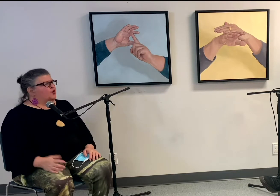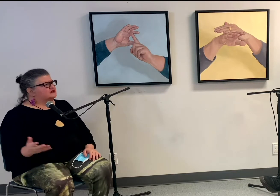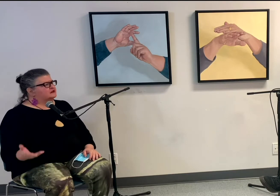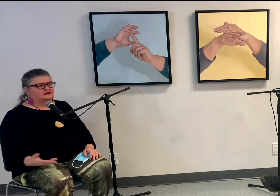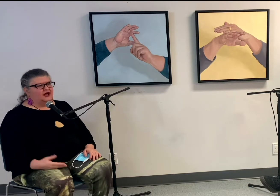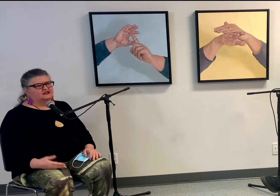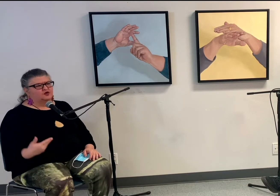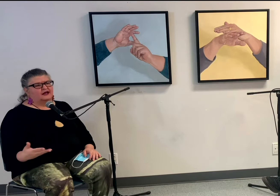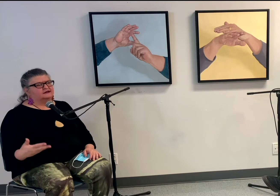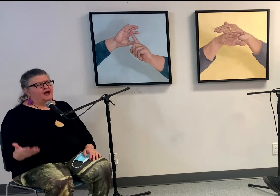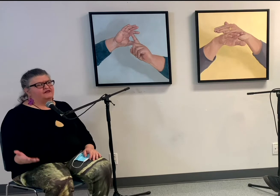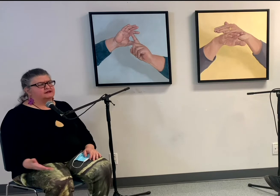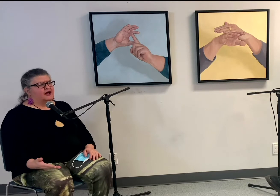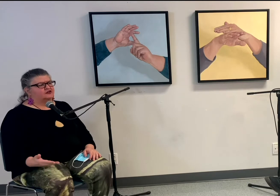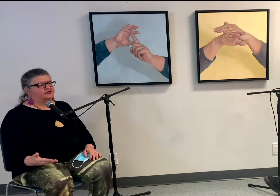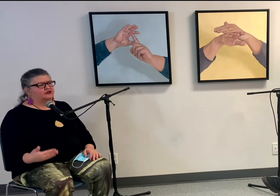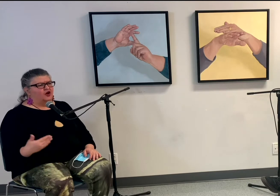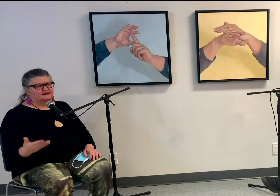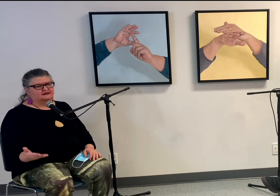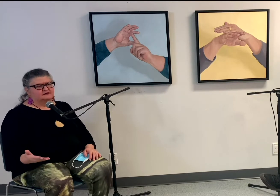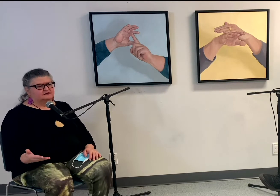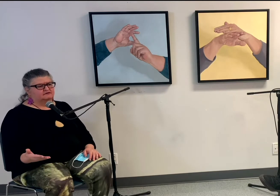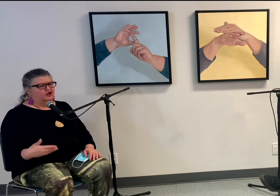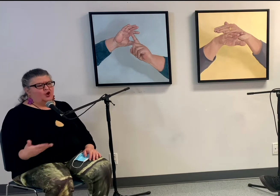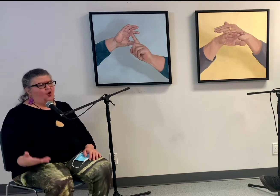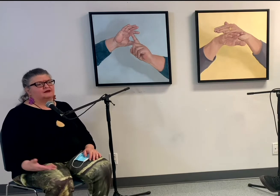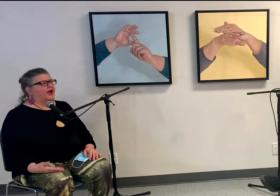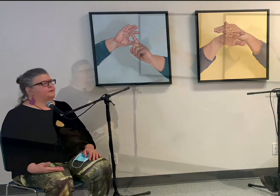work, I guess, worked I did graphic design for the longest, for a long time.